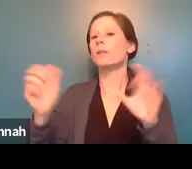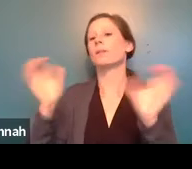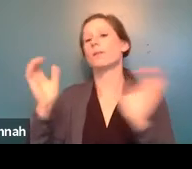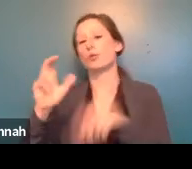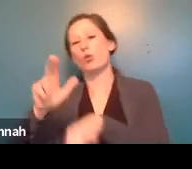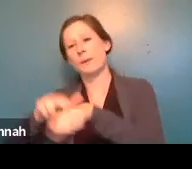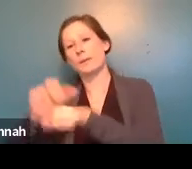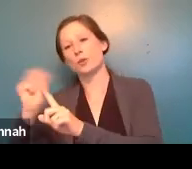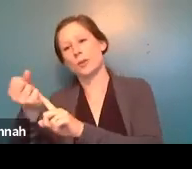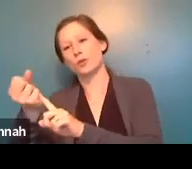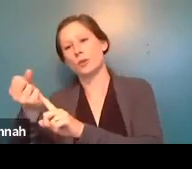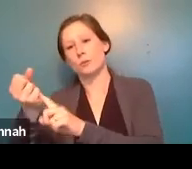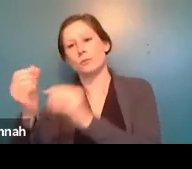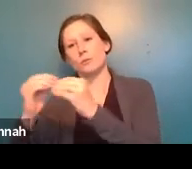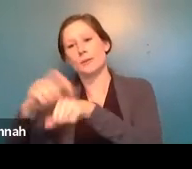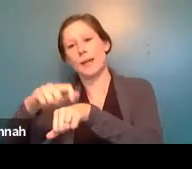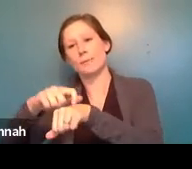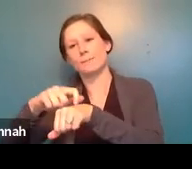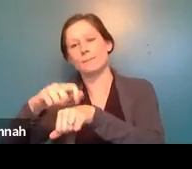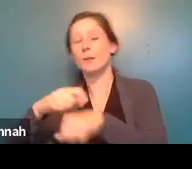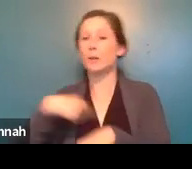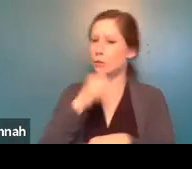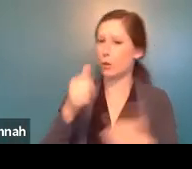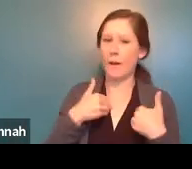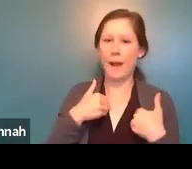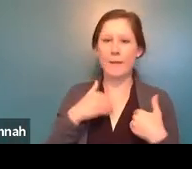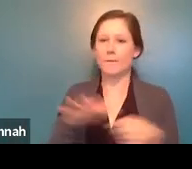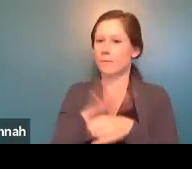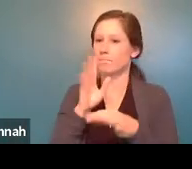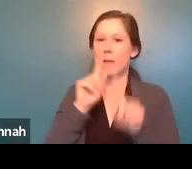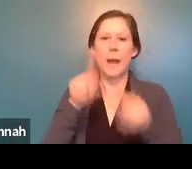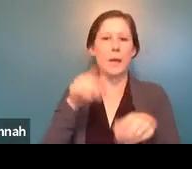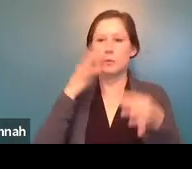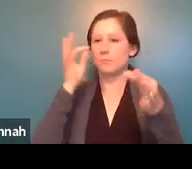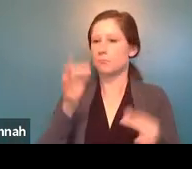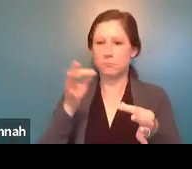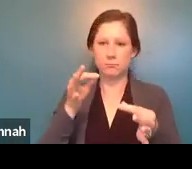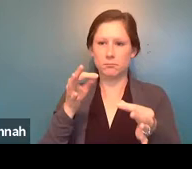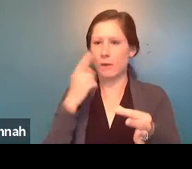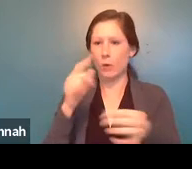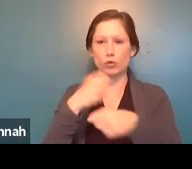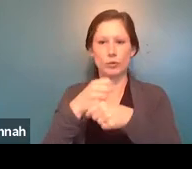So we don't have a finite answer for you as far as actually creating distancing, but our hope is that being in